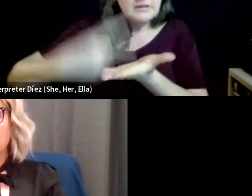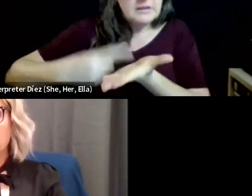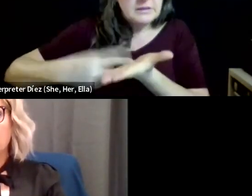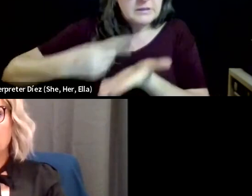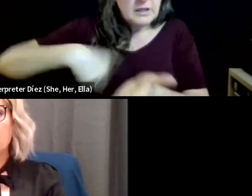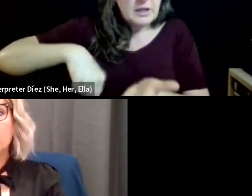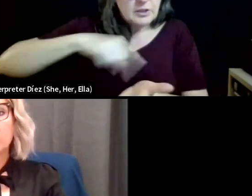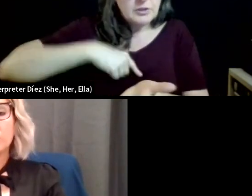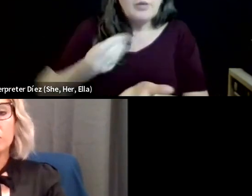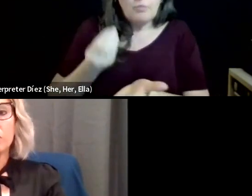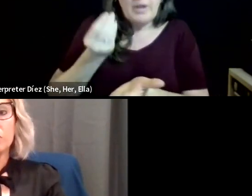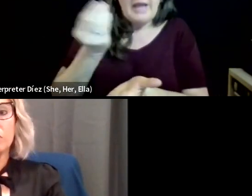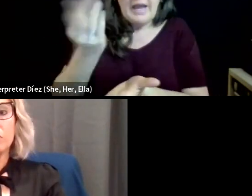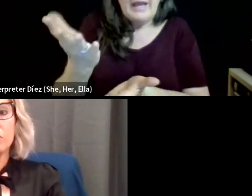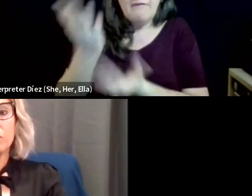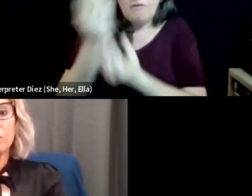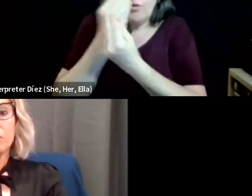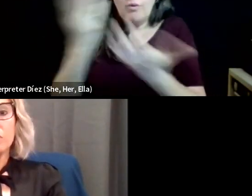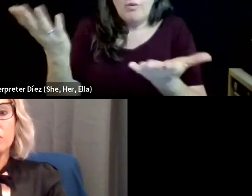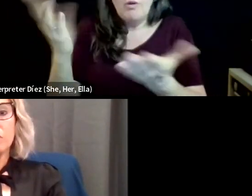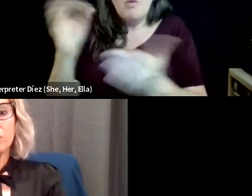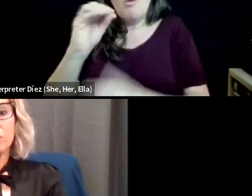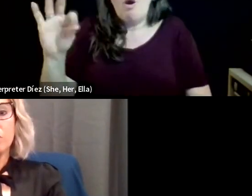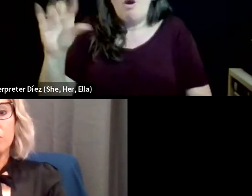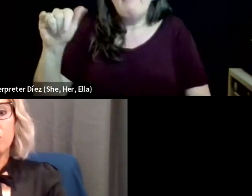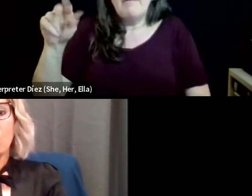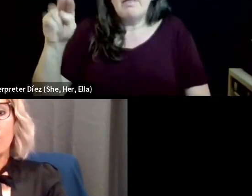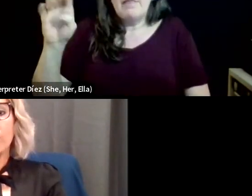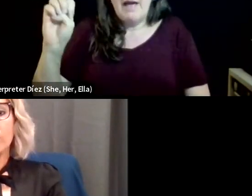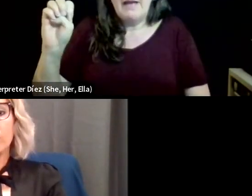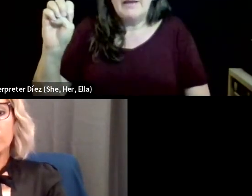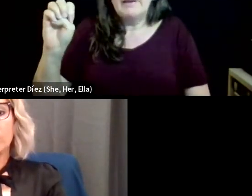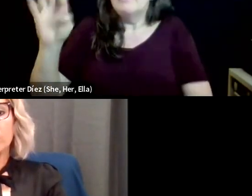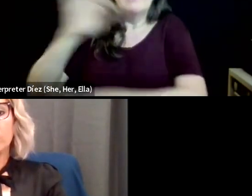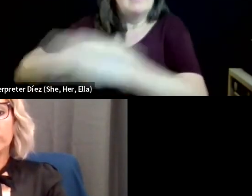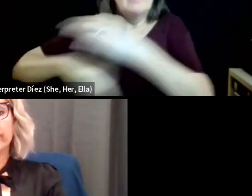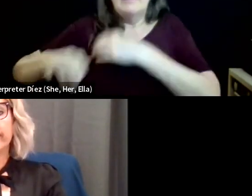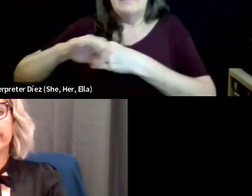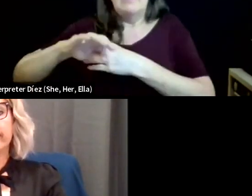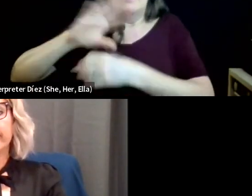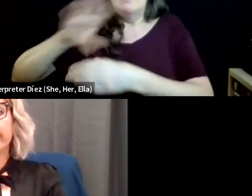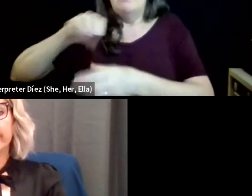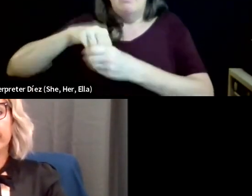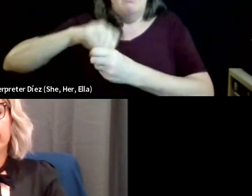the information offline rather than engage in a specific back-and-forth.